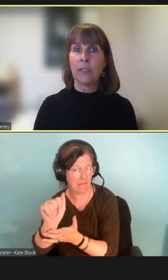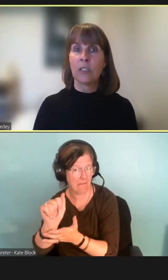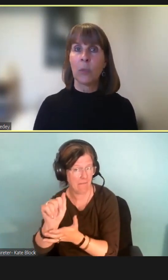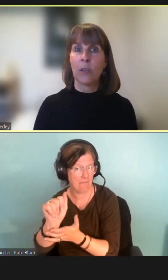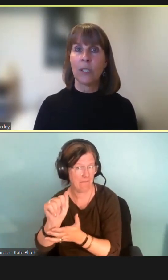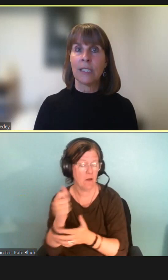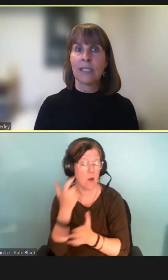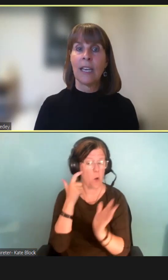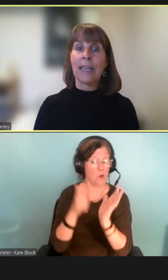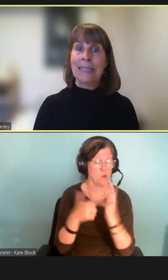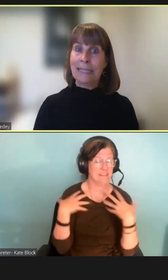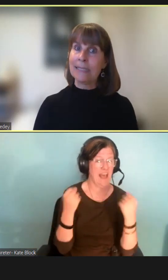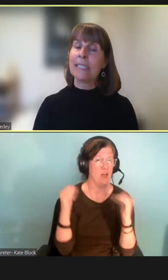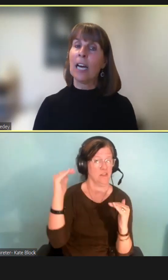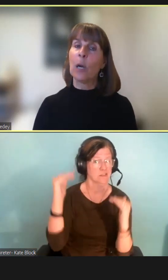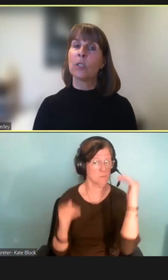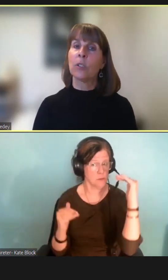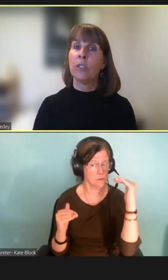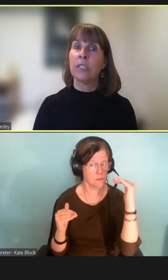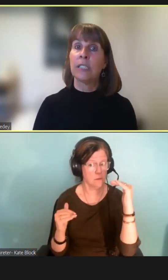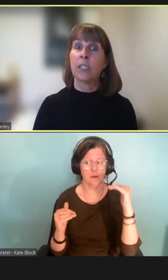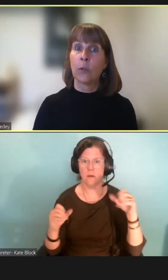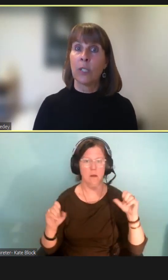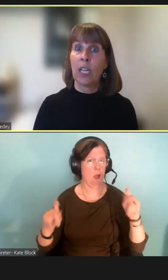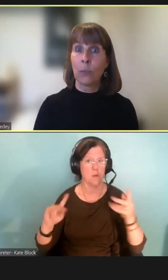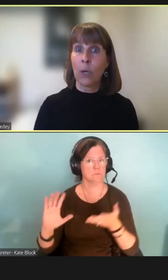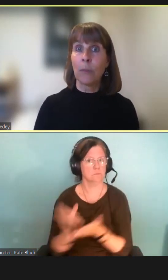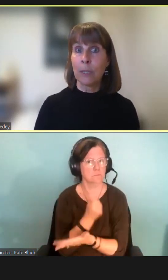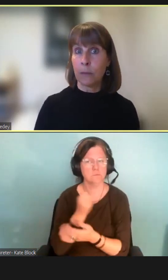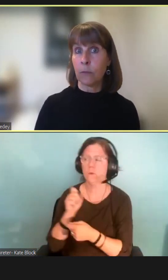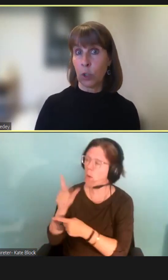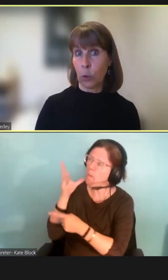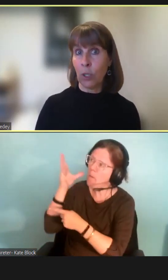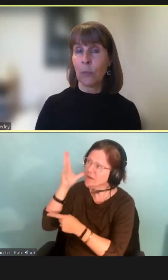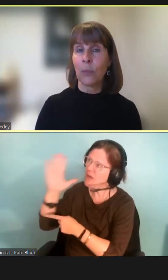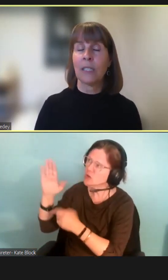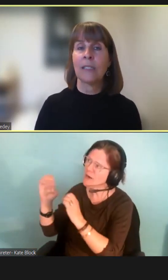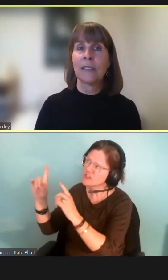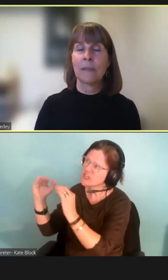disparities this is the opportunity to create probably short because you don't